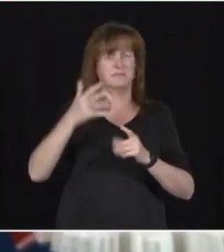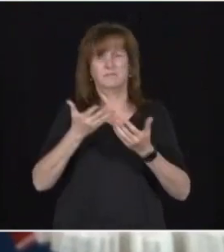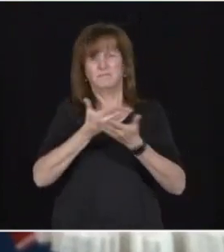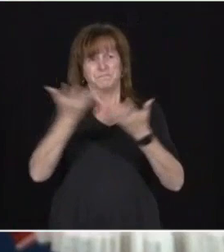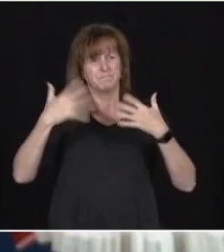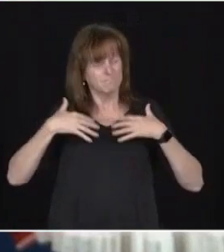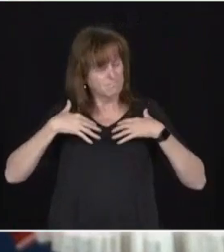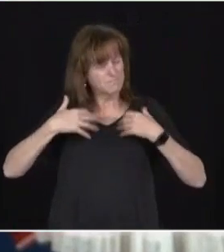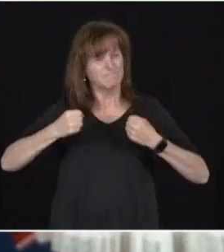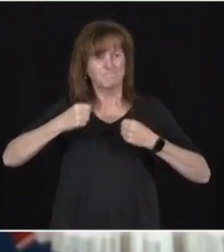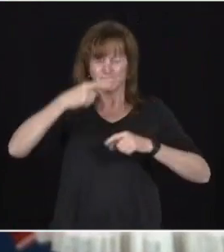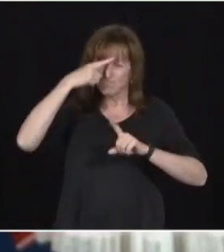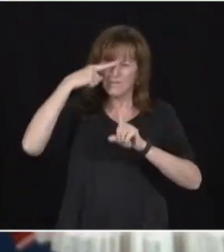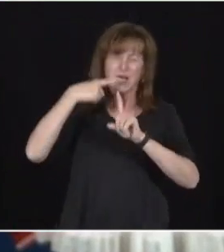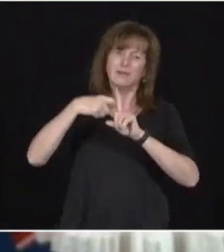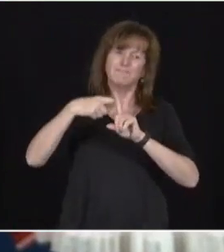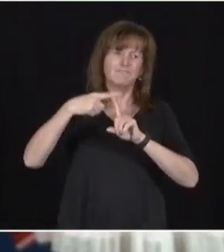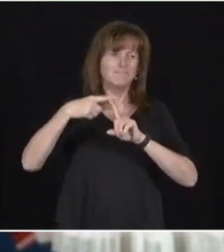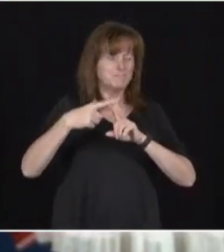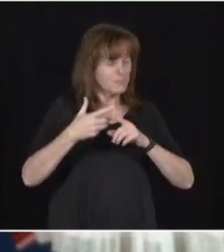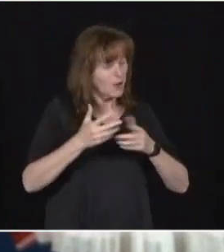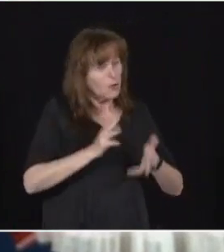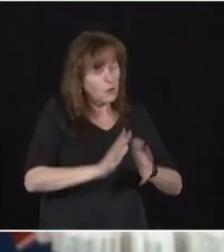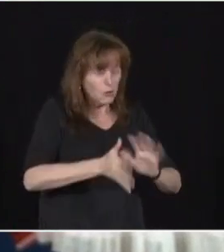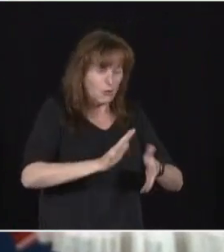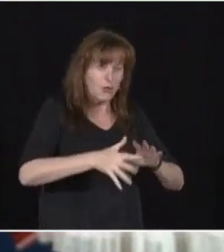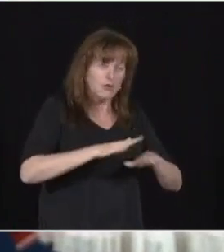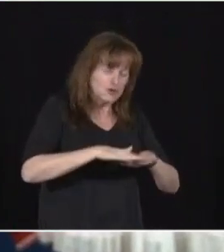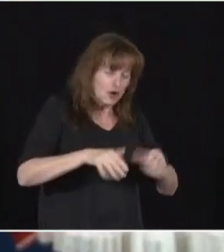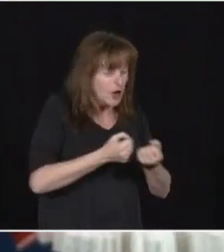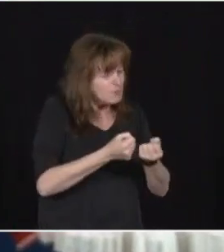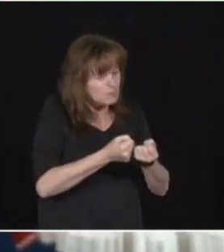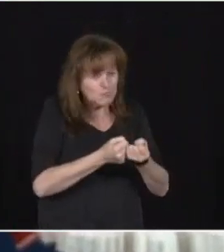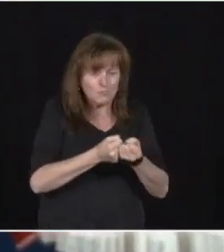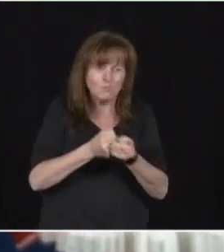amazing. Your sacrifice